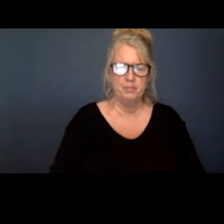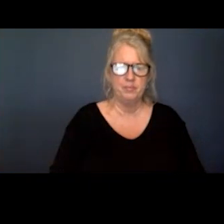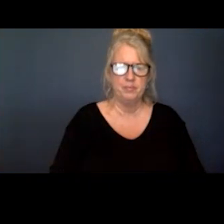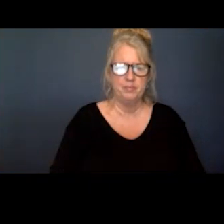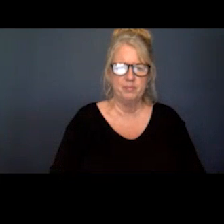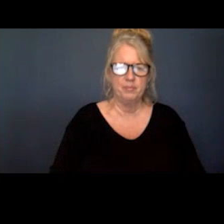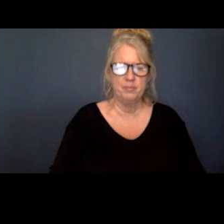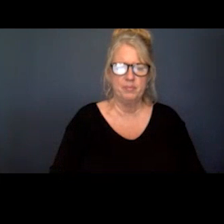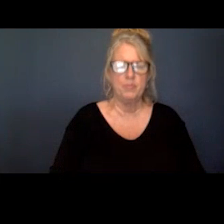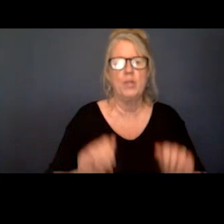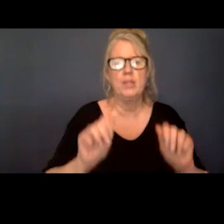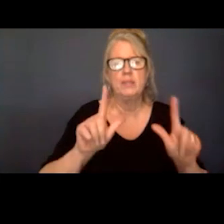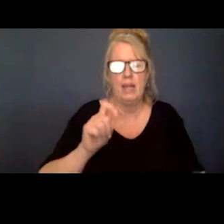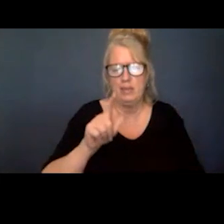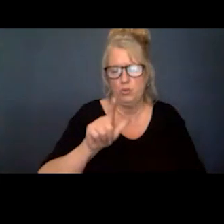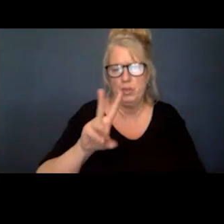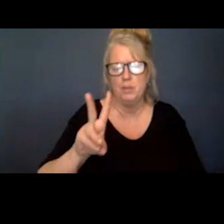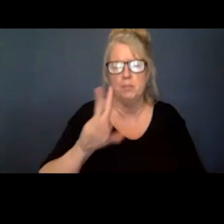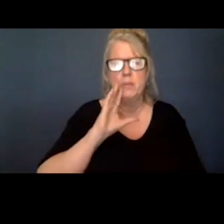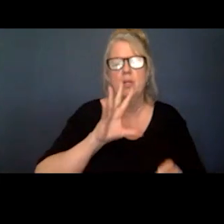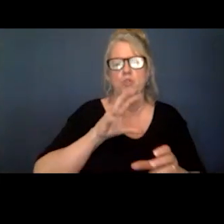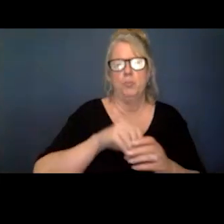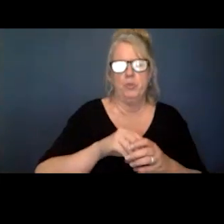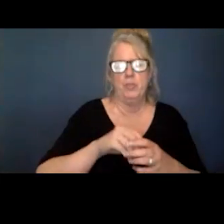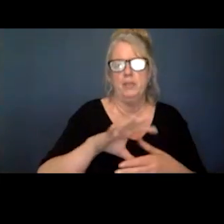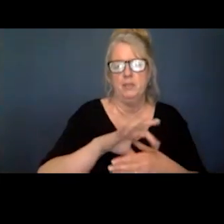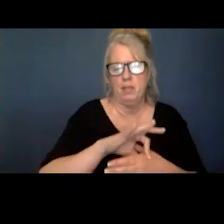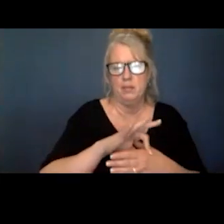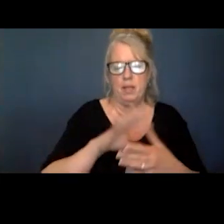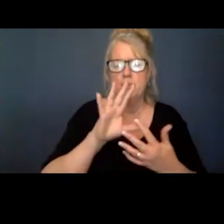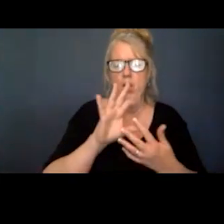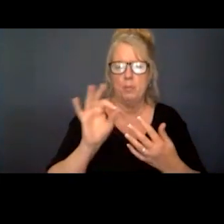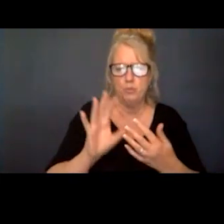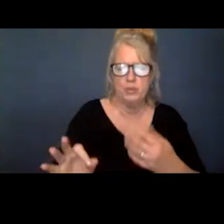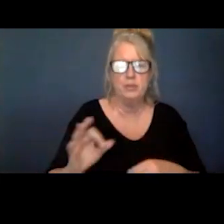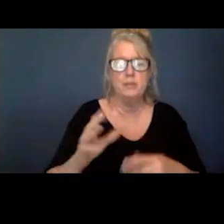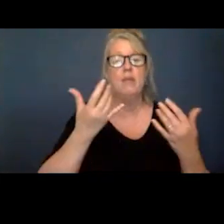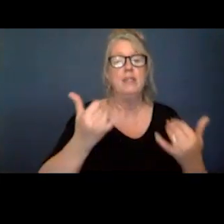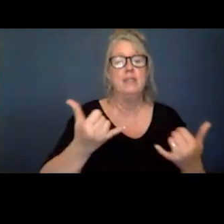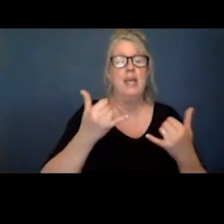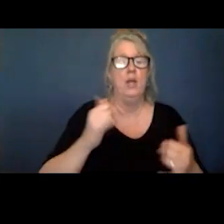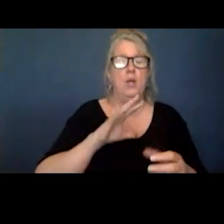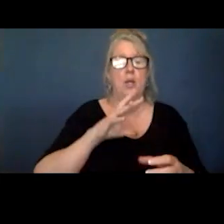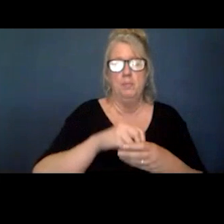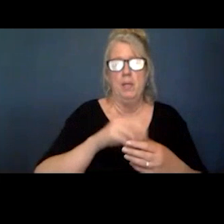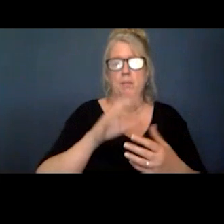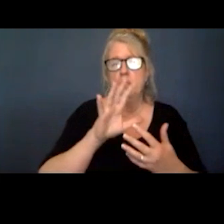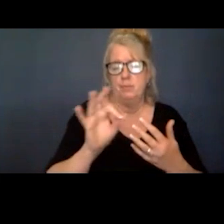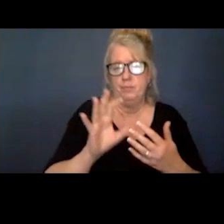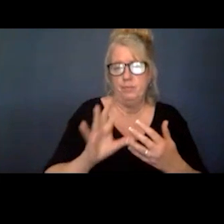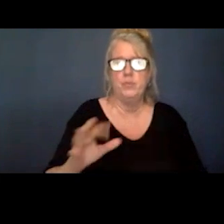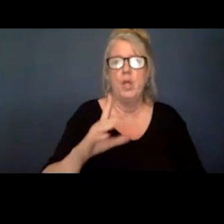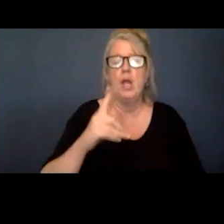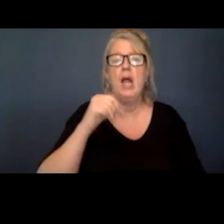Slide 26, Participant Content Options. And now, Participant Content Options. I do want to note